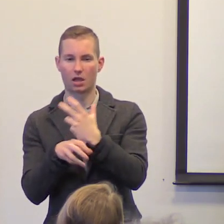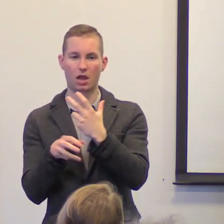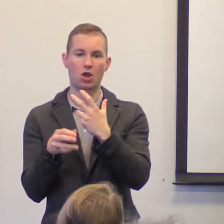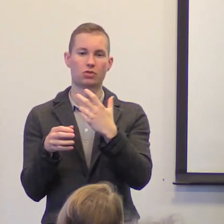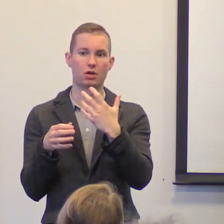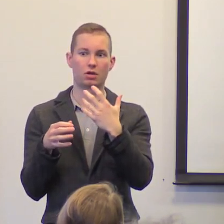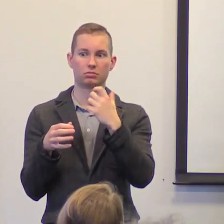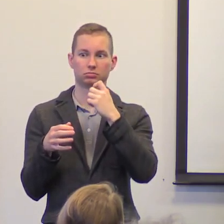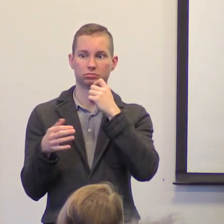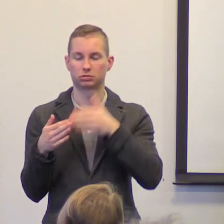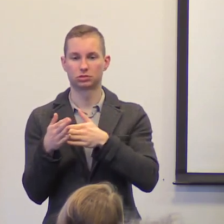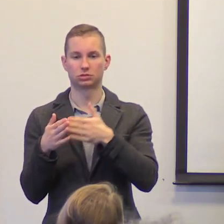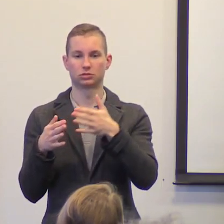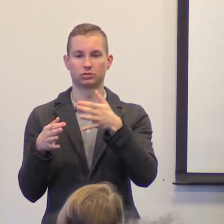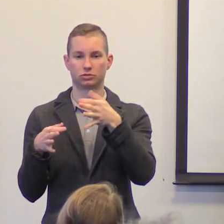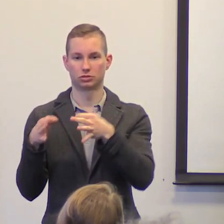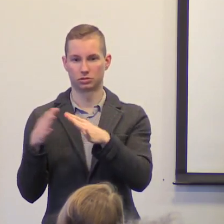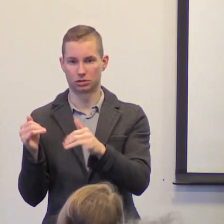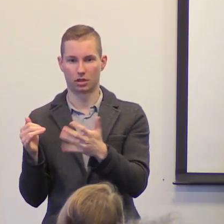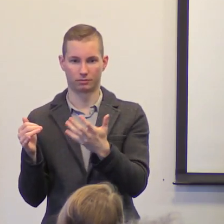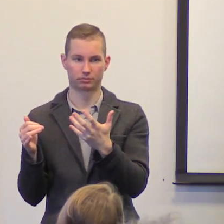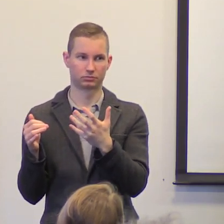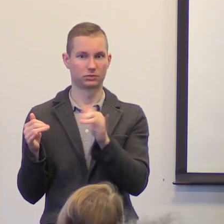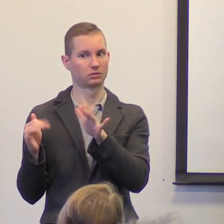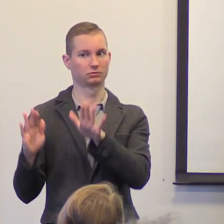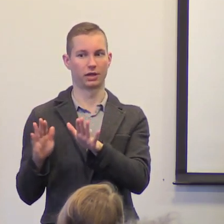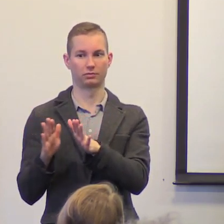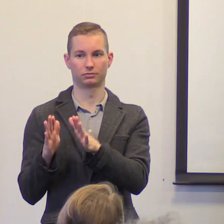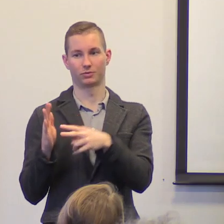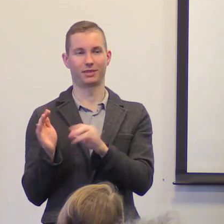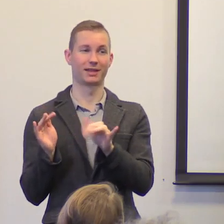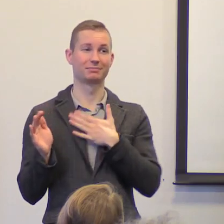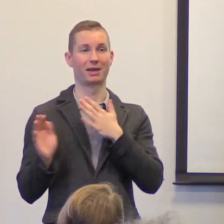A remarkable book and also a great reading. So there's my book report.